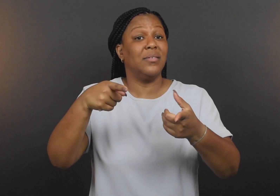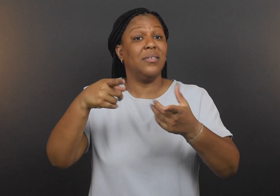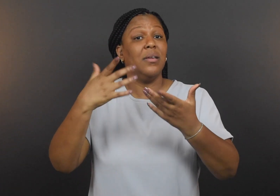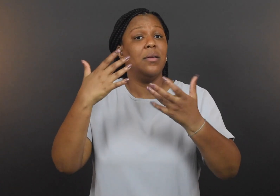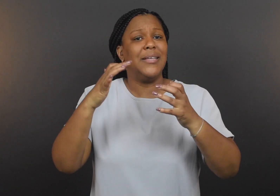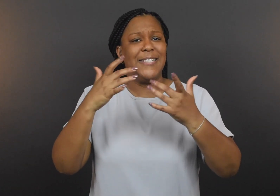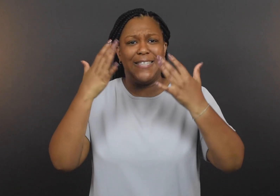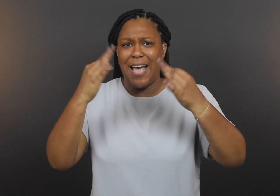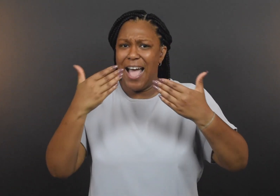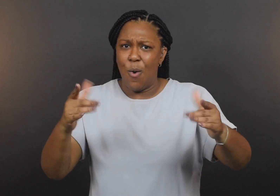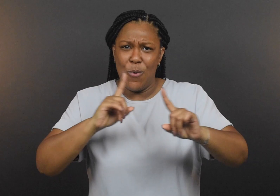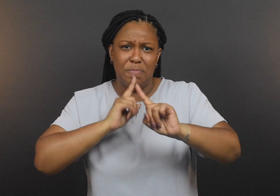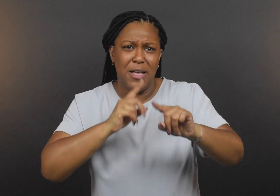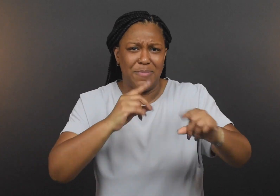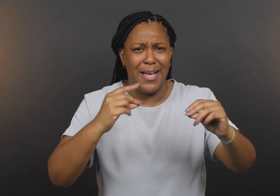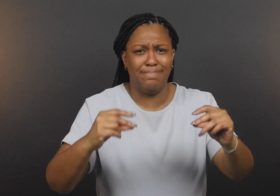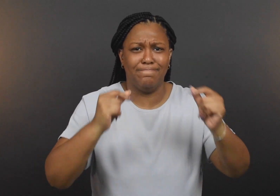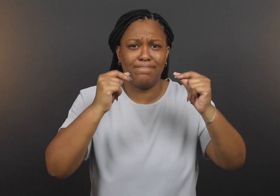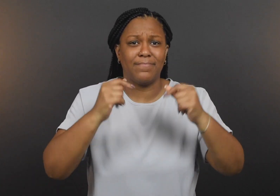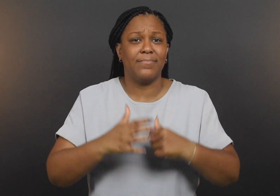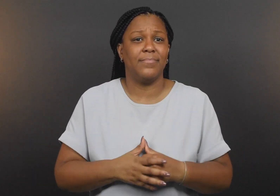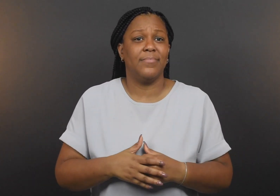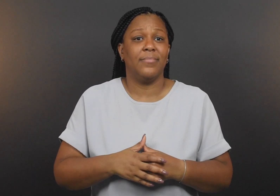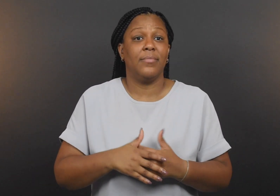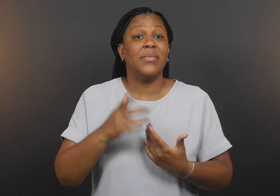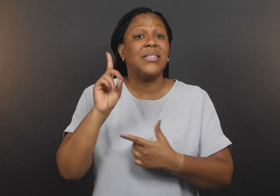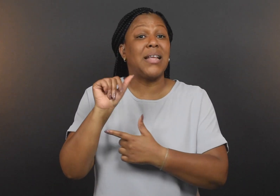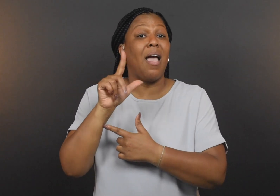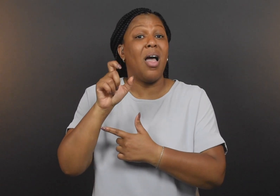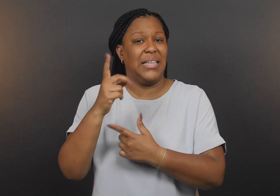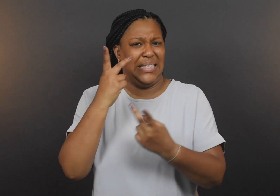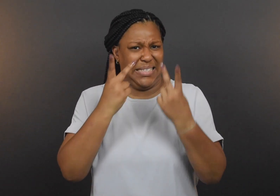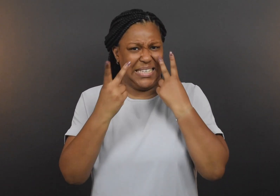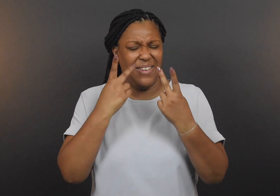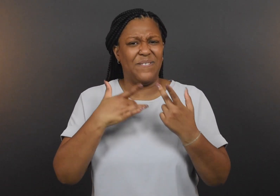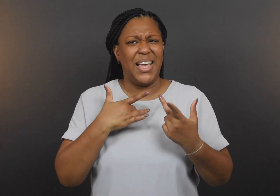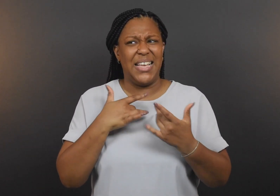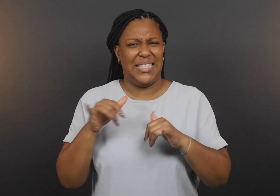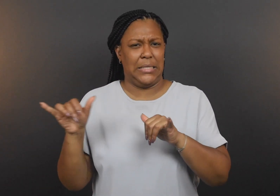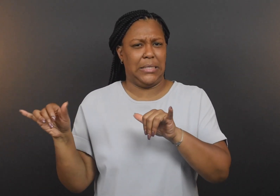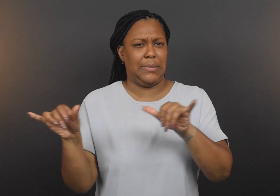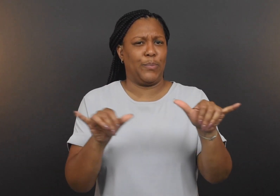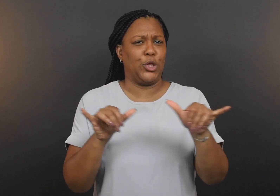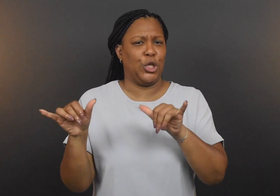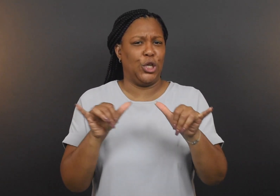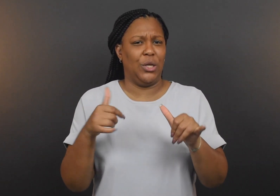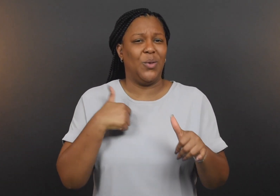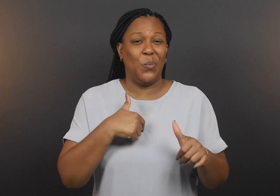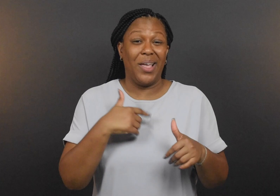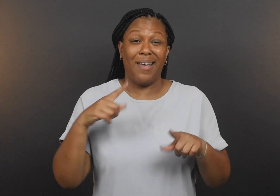CDC accelerated the response. Some of what Dale was seeing already felt familiar.